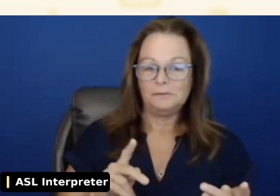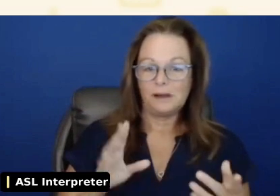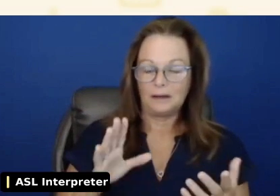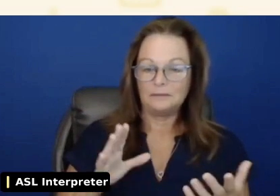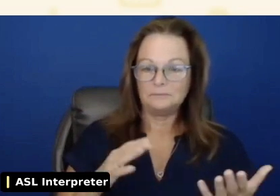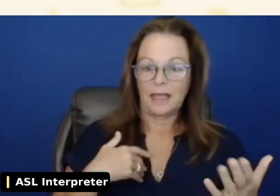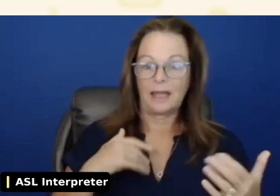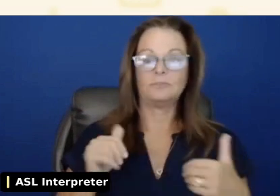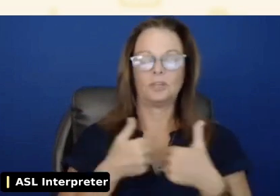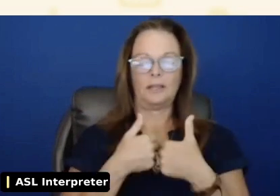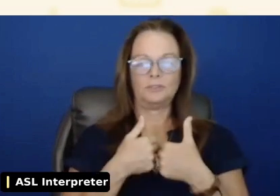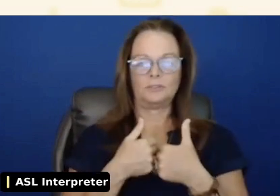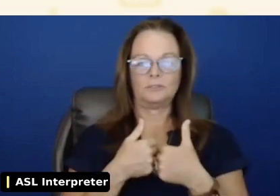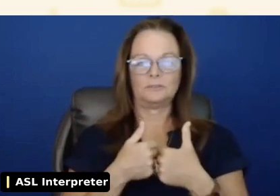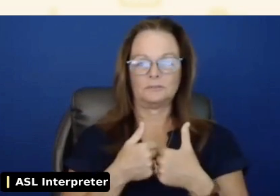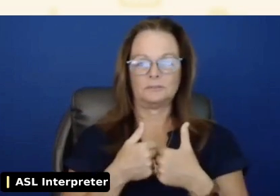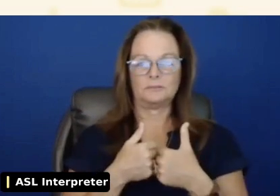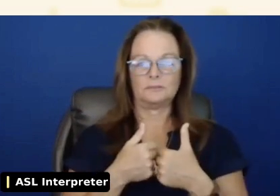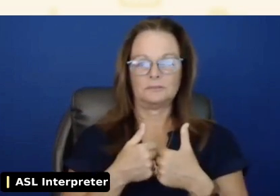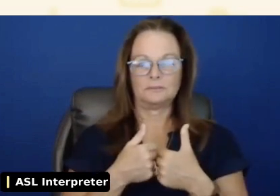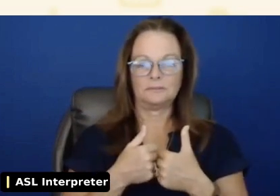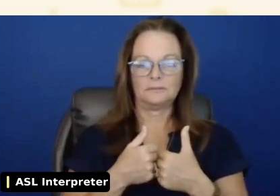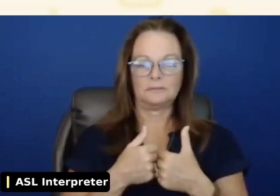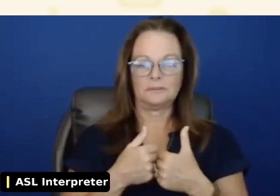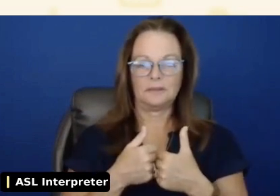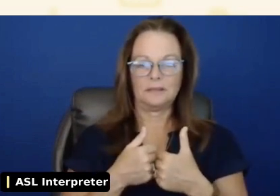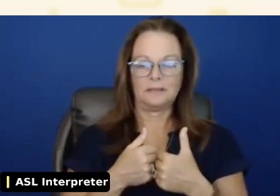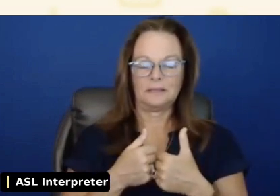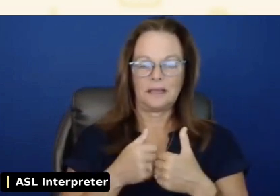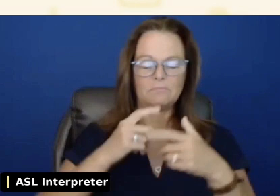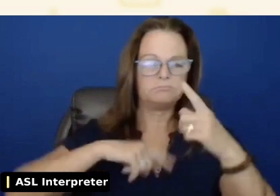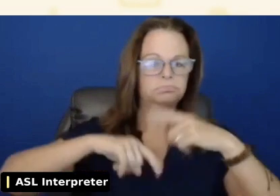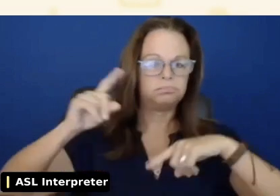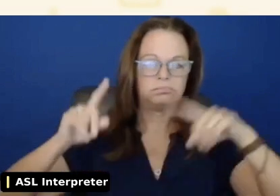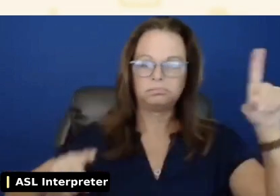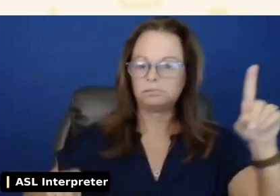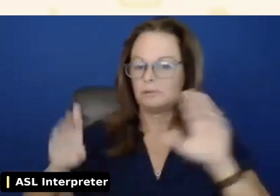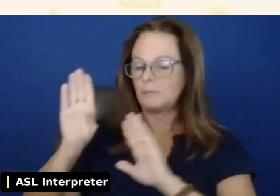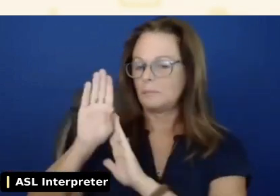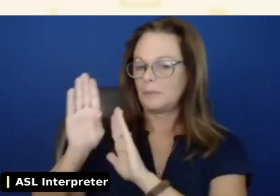and the contributions are as diverse as they are significant,